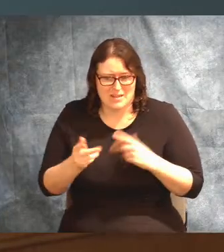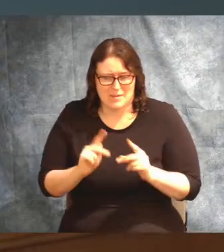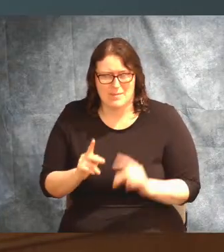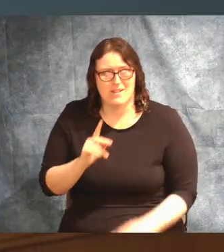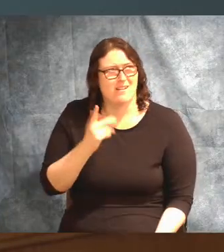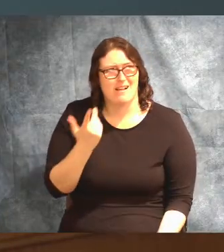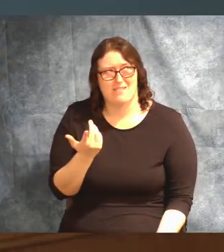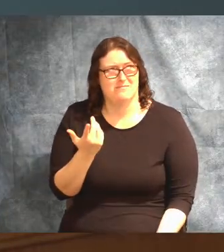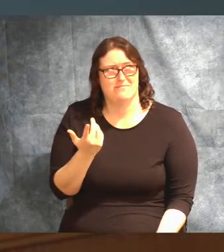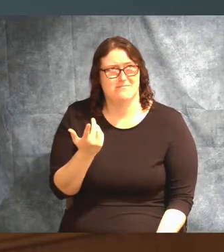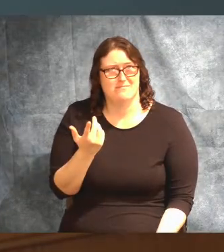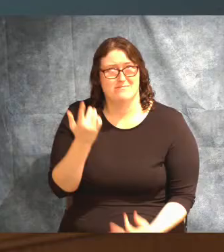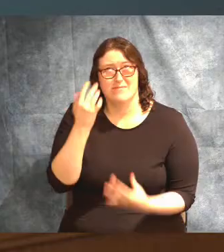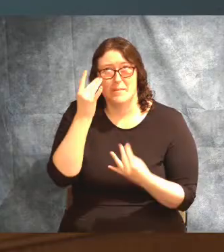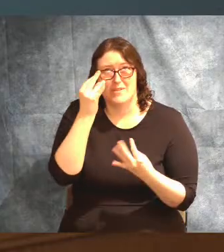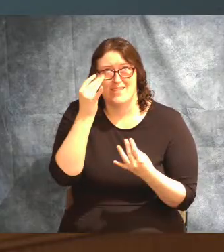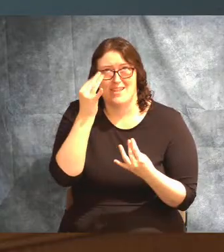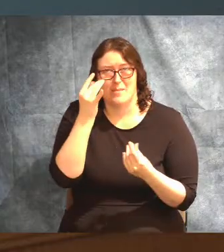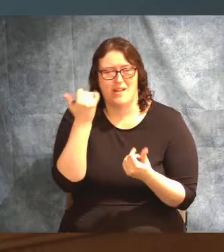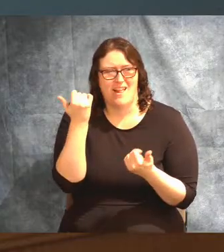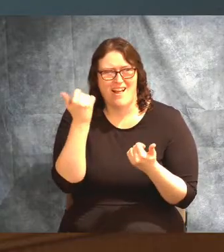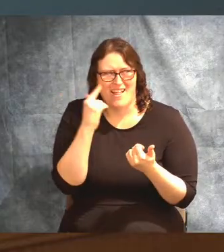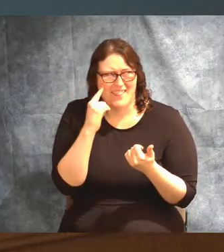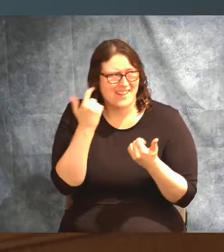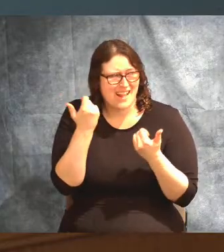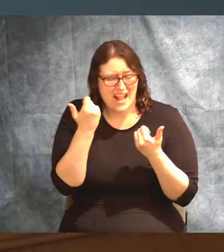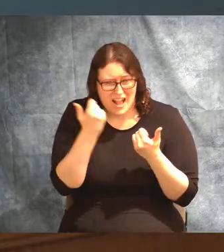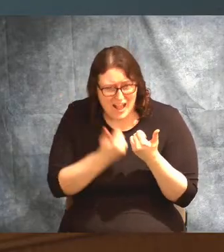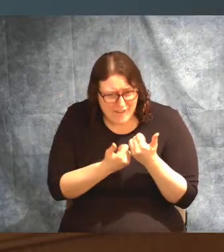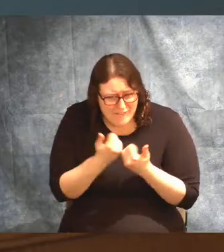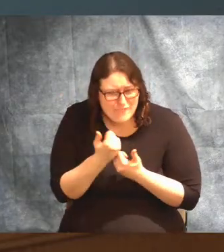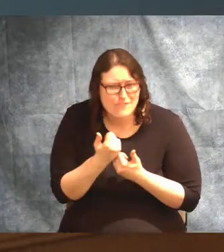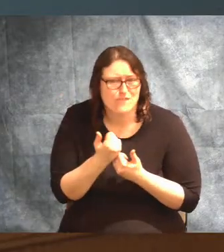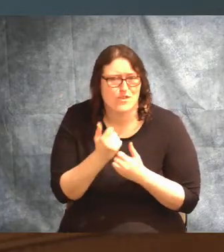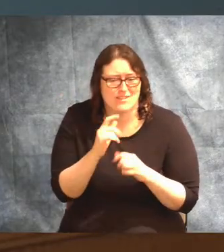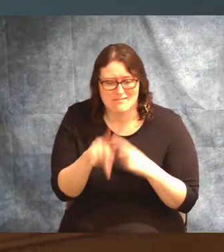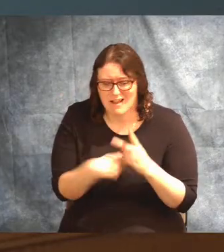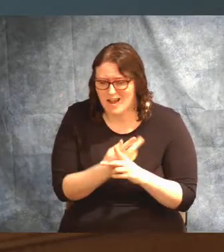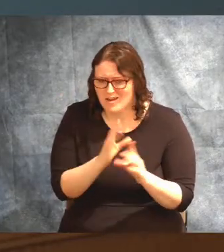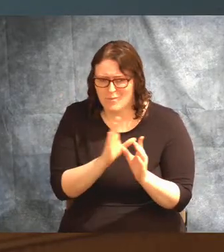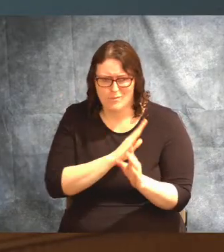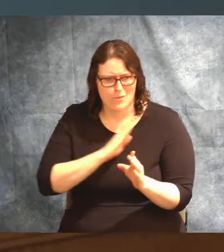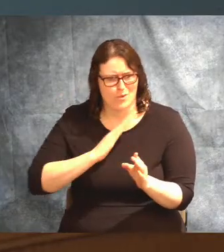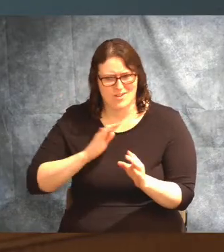they cannot be a part of. So, I thought about it again as I saw the young people back there